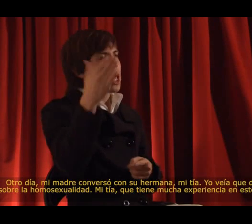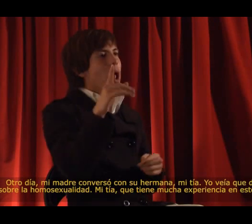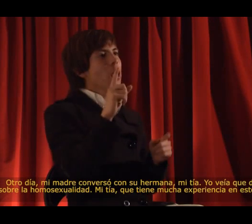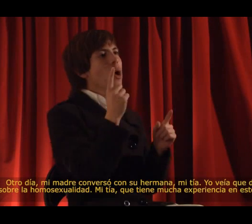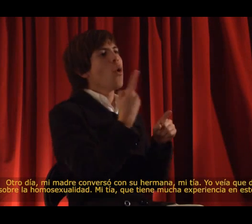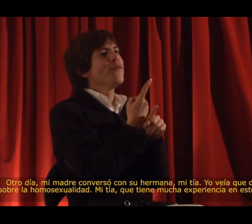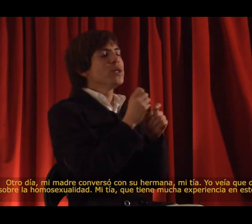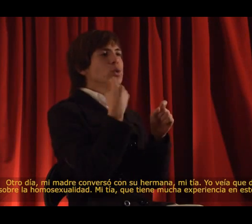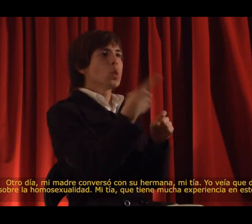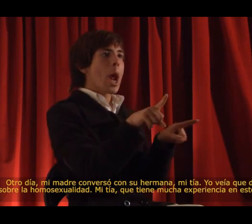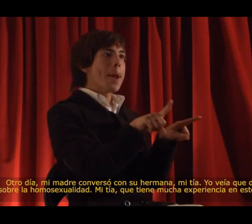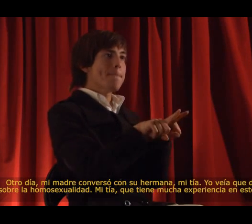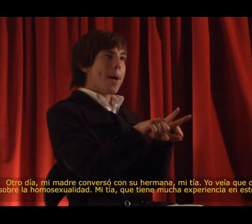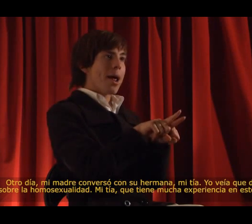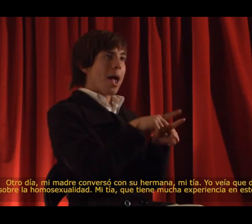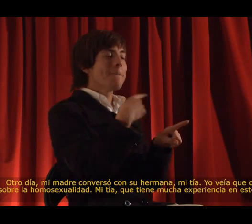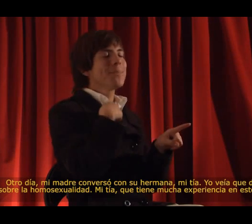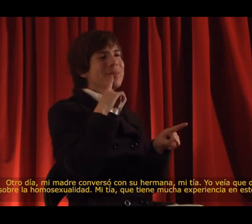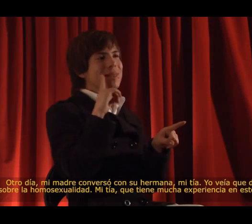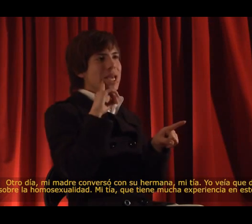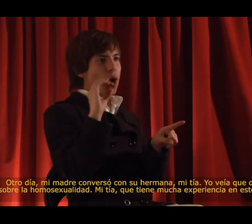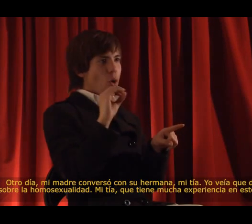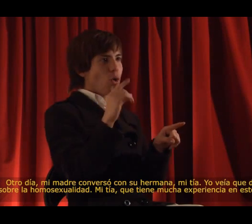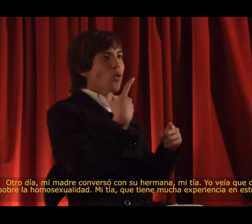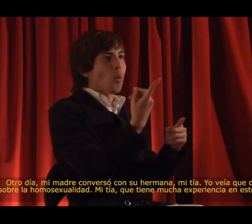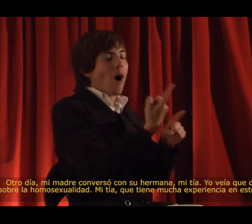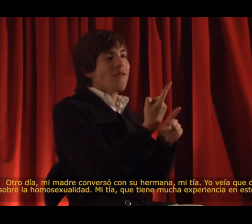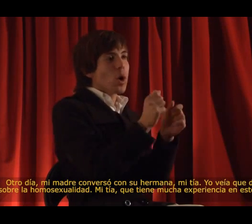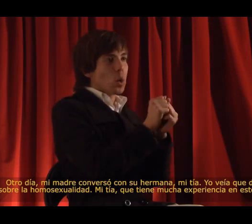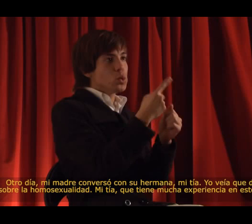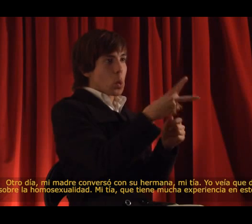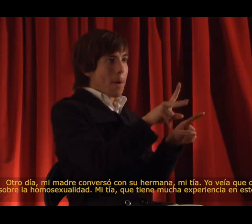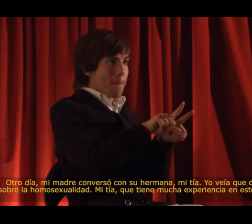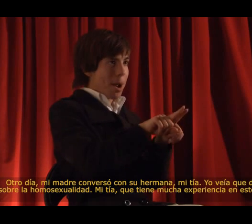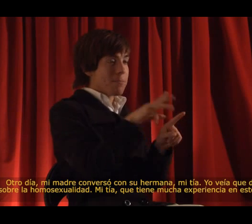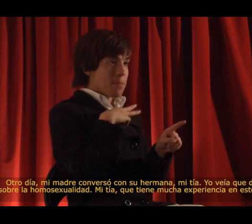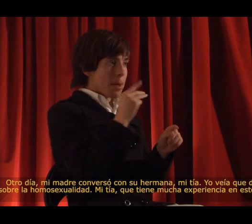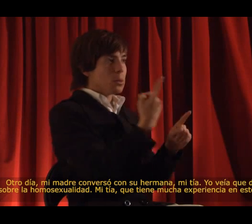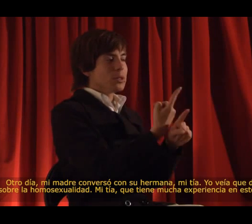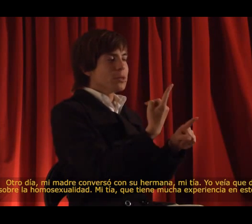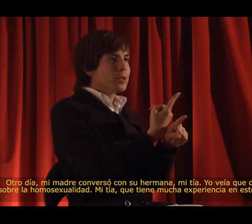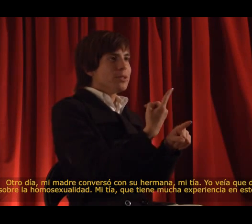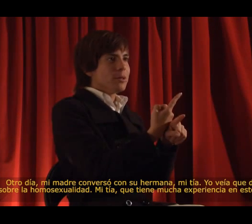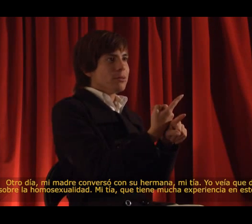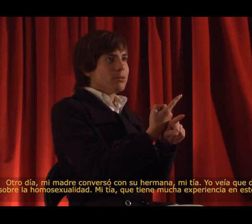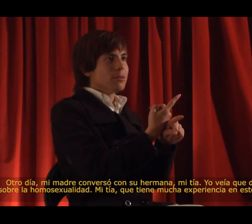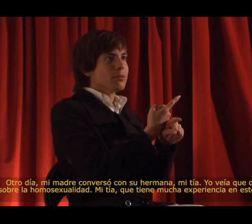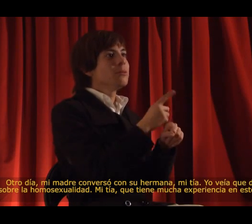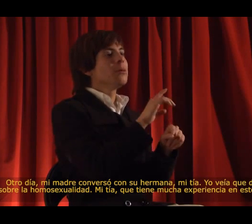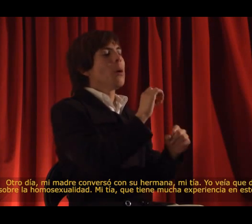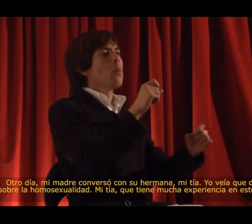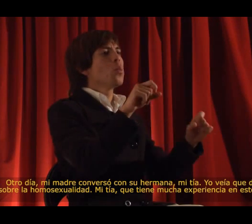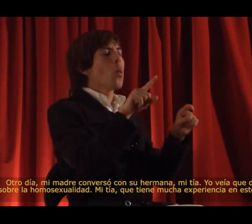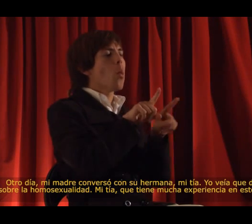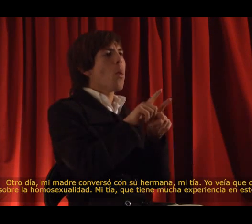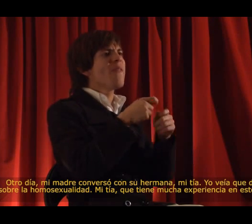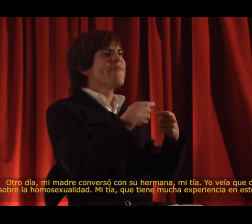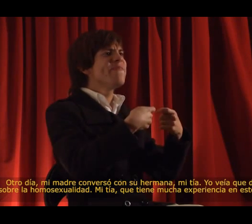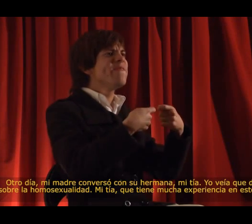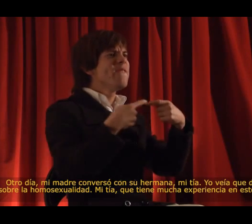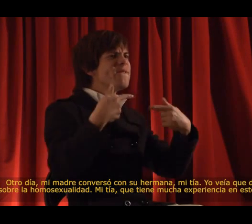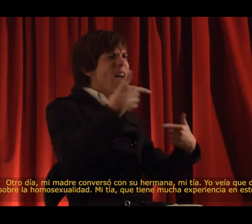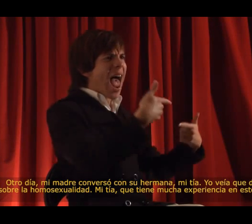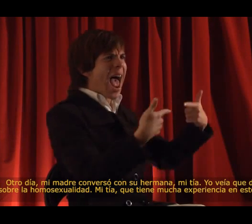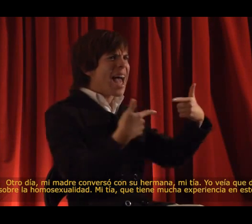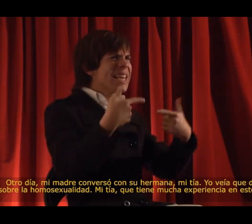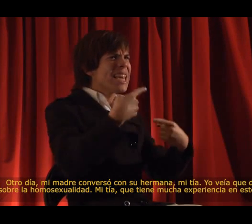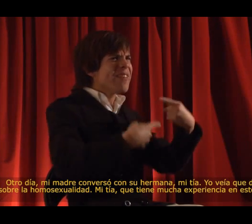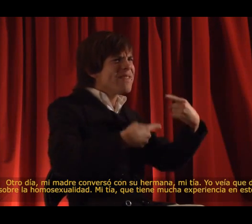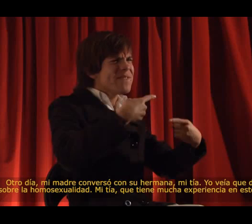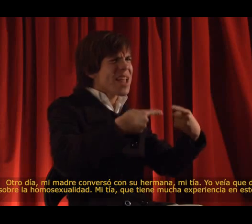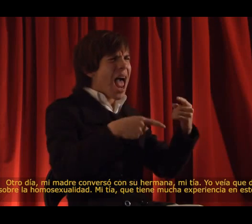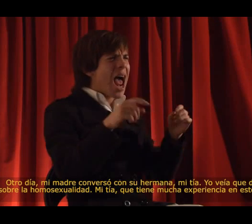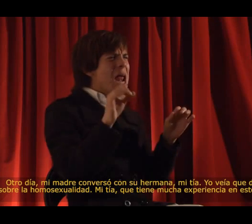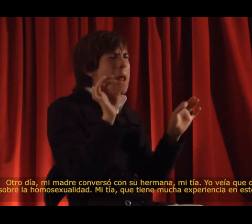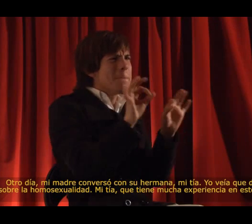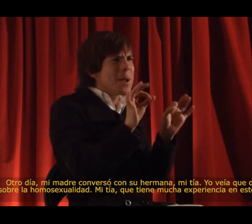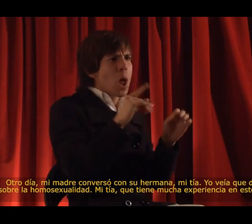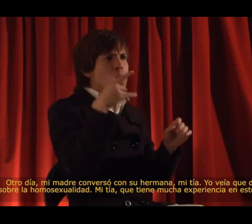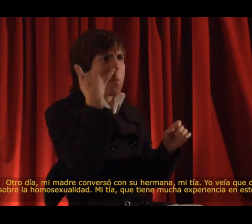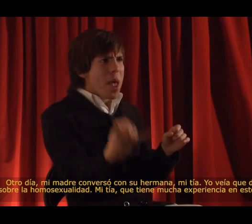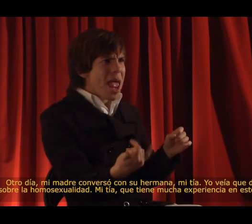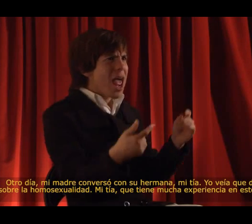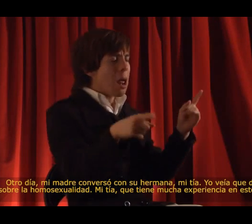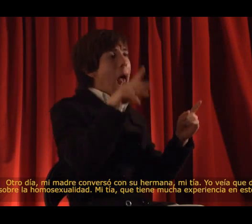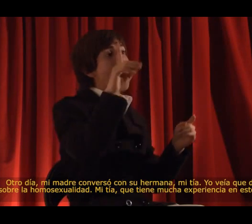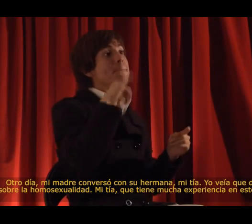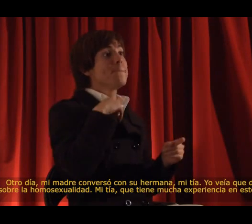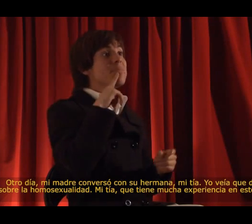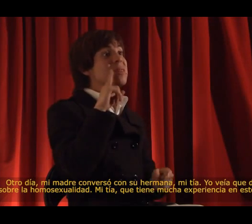On another day, my mother was speaking with her sister, my aunt. I saw that they were arguing about homosexuality.